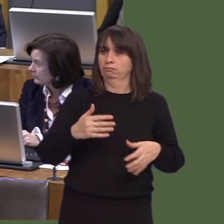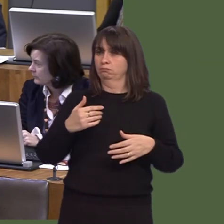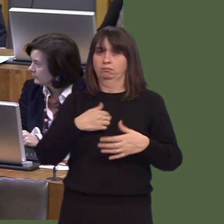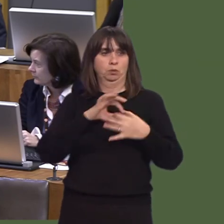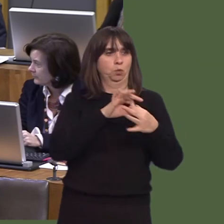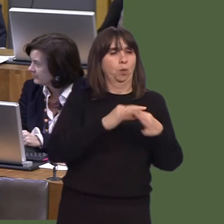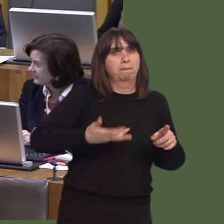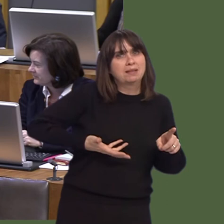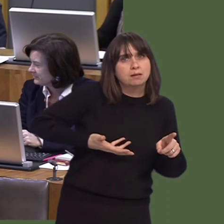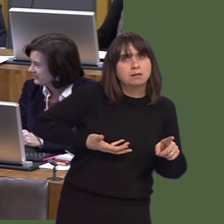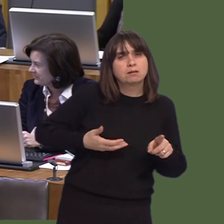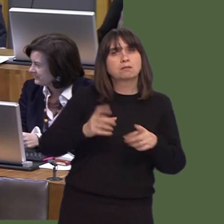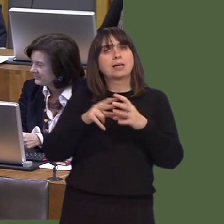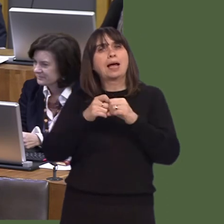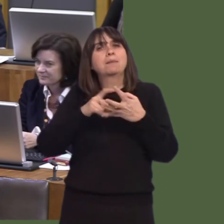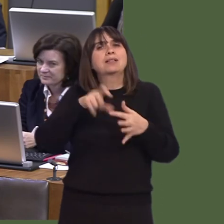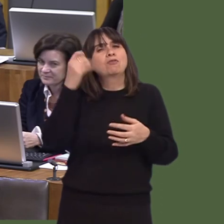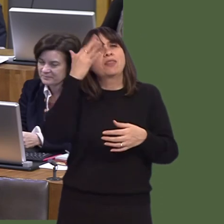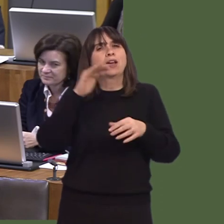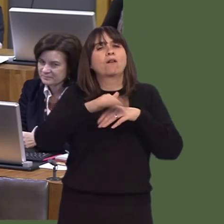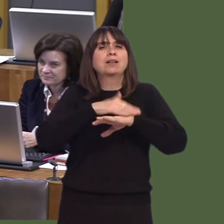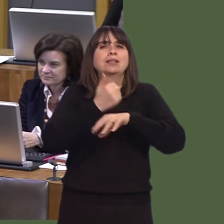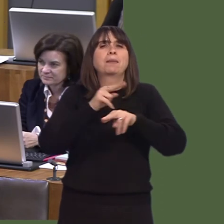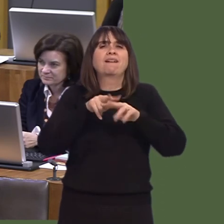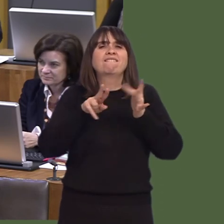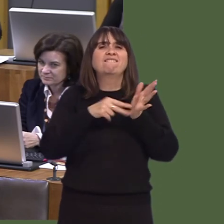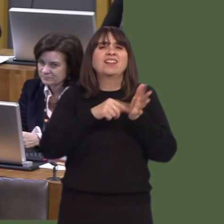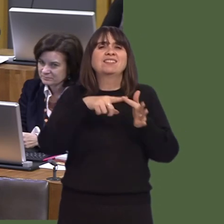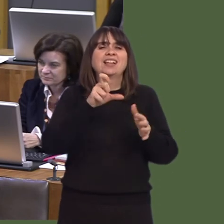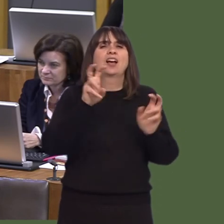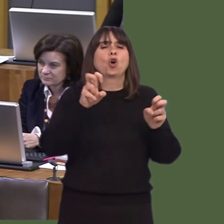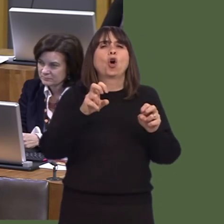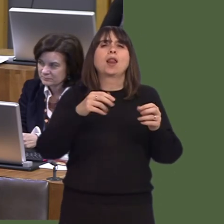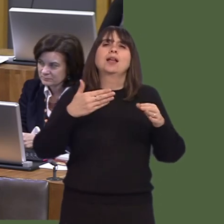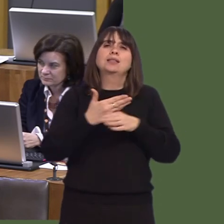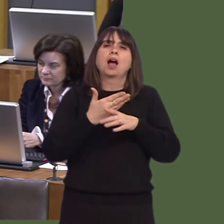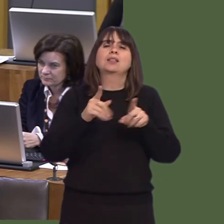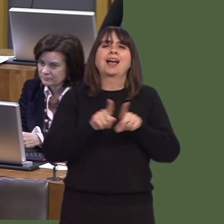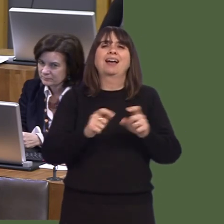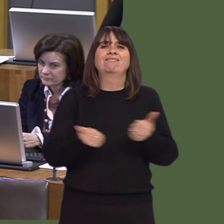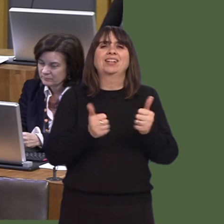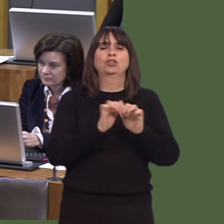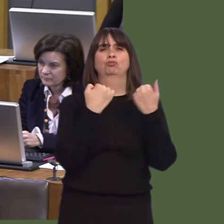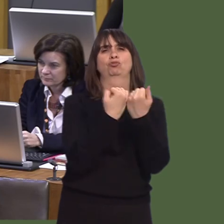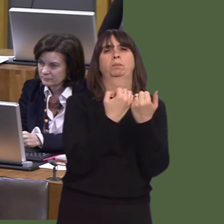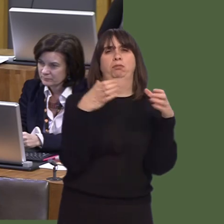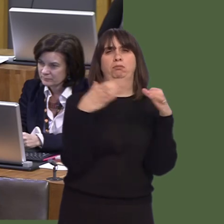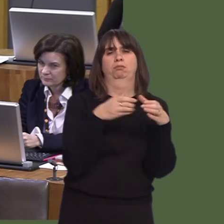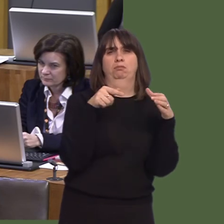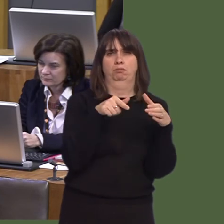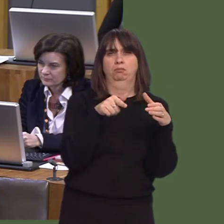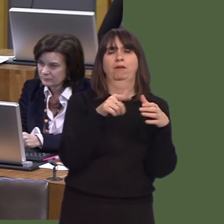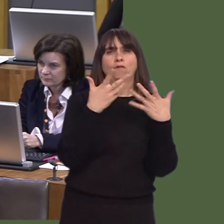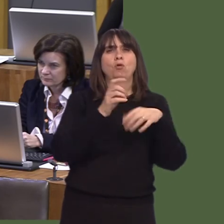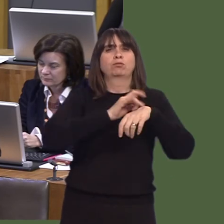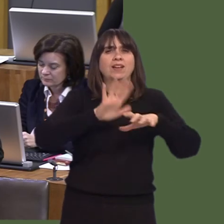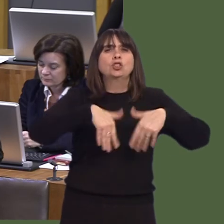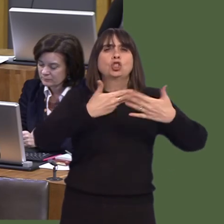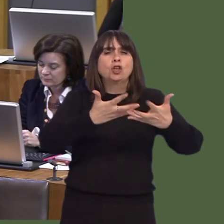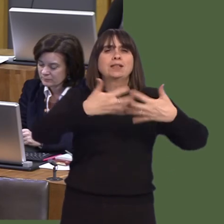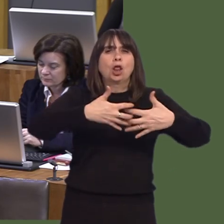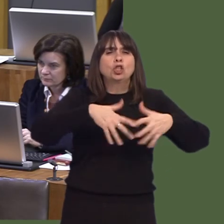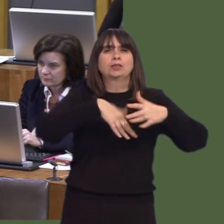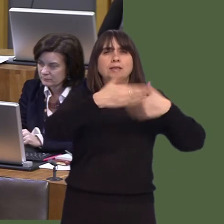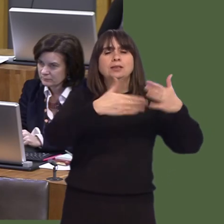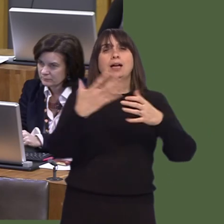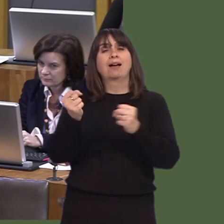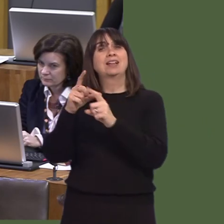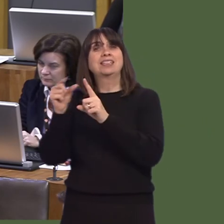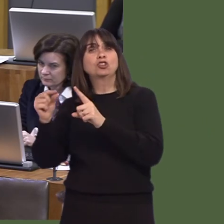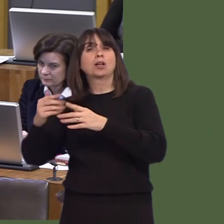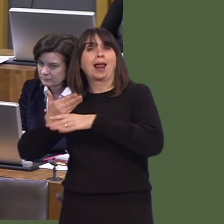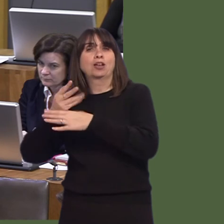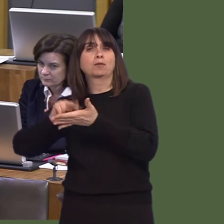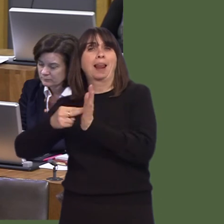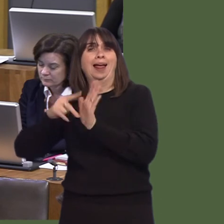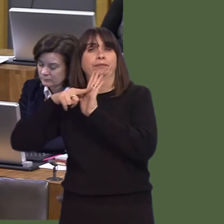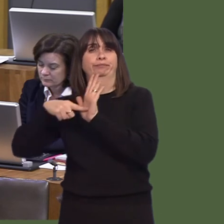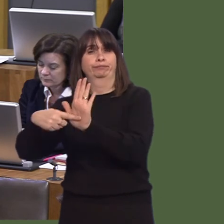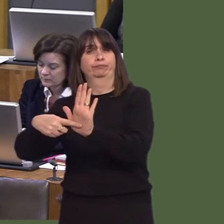We do note the fact that DEFRA have issued a call for evidence on the banning of third-party